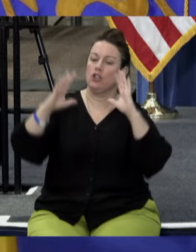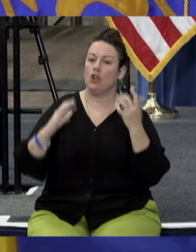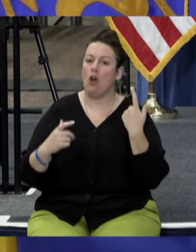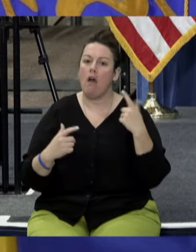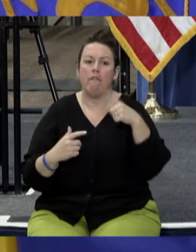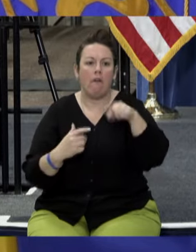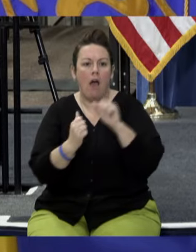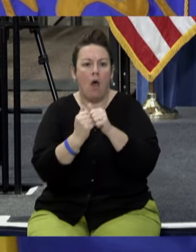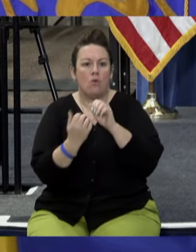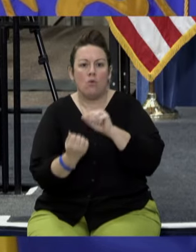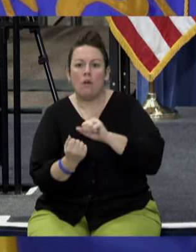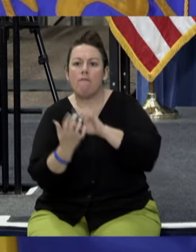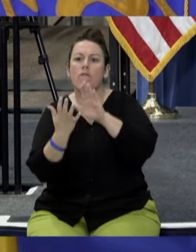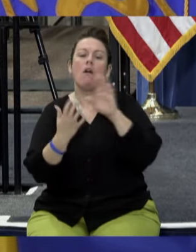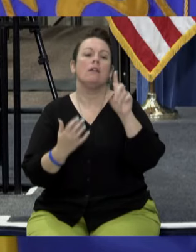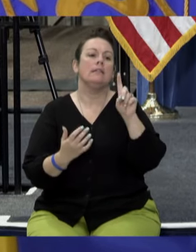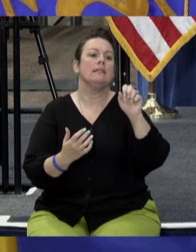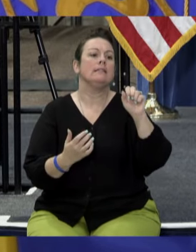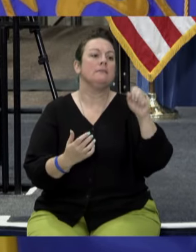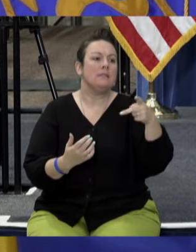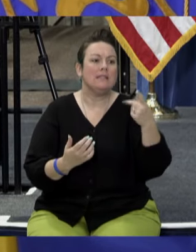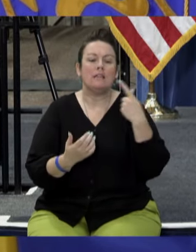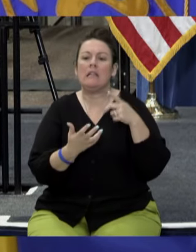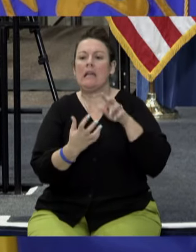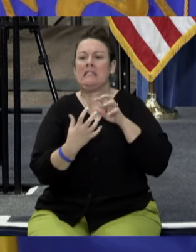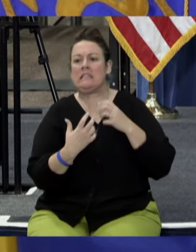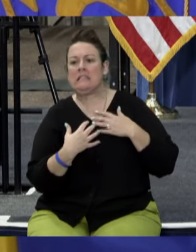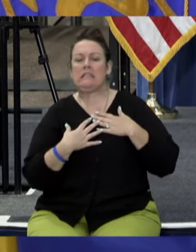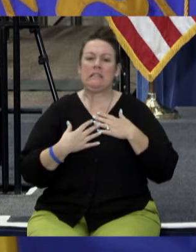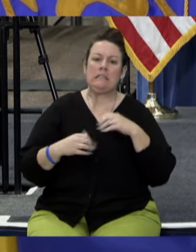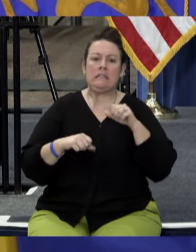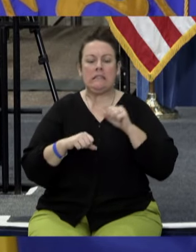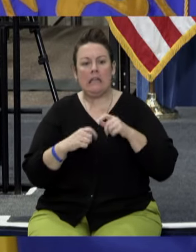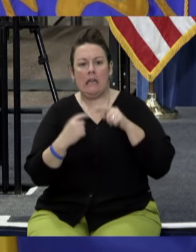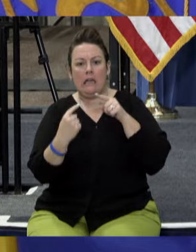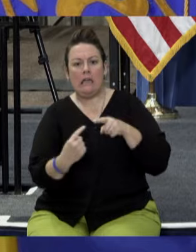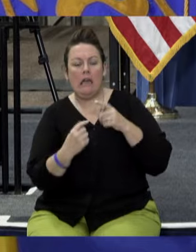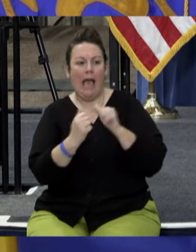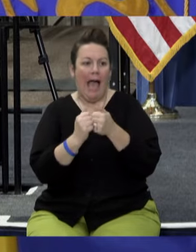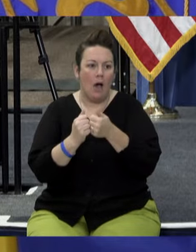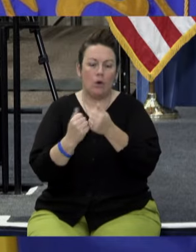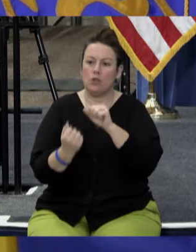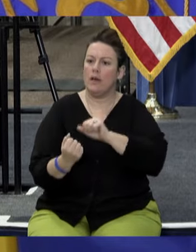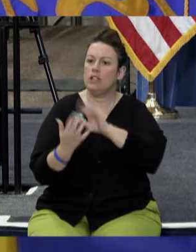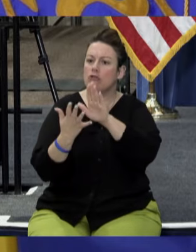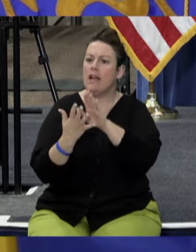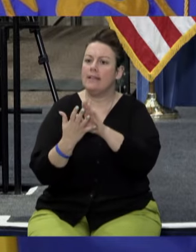service providers as they grapple with how to address high turnover and vacancy rates.